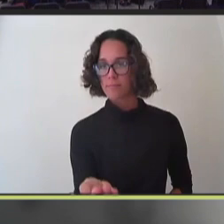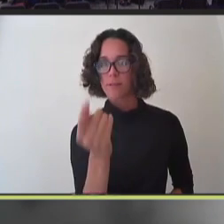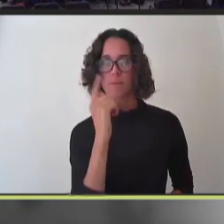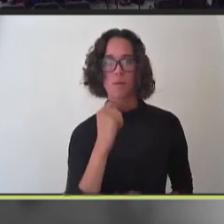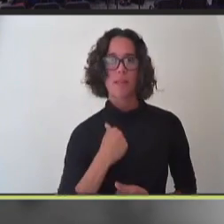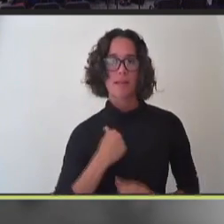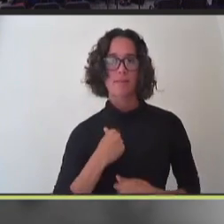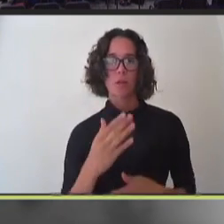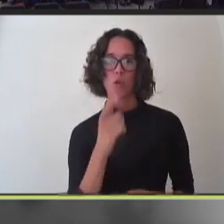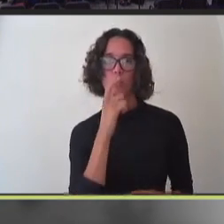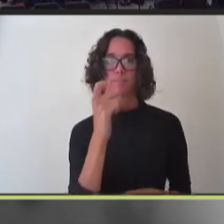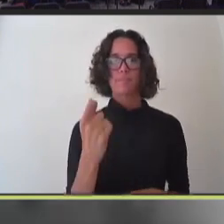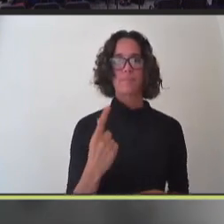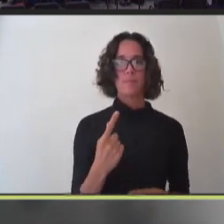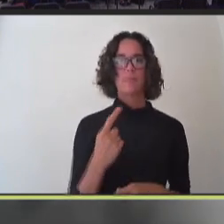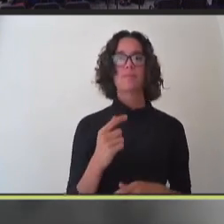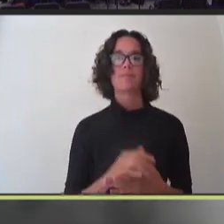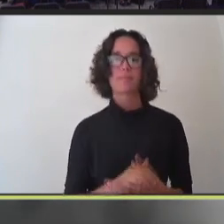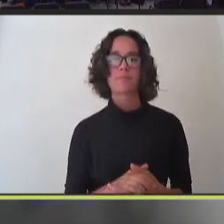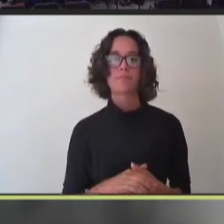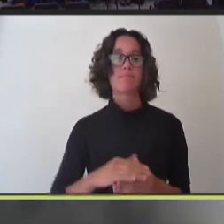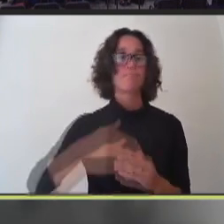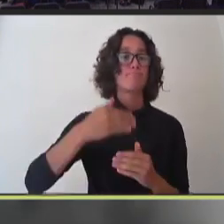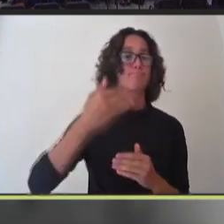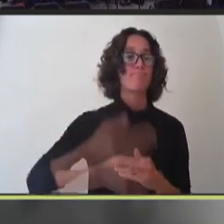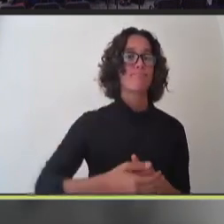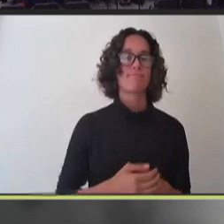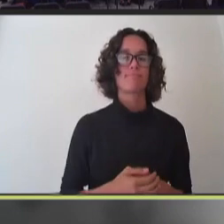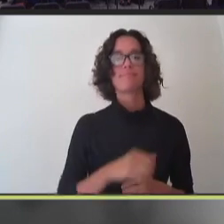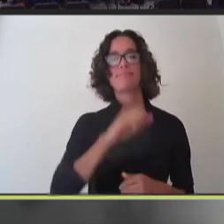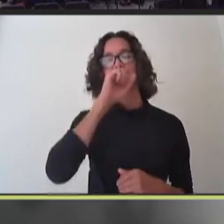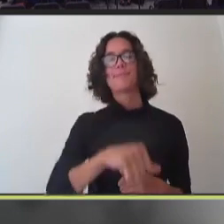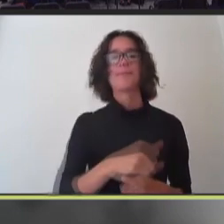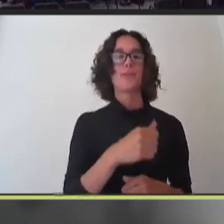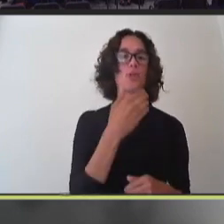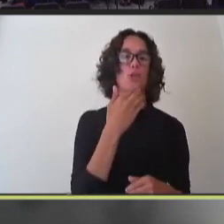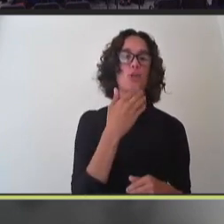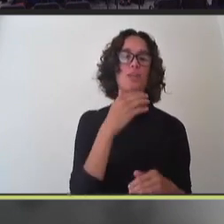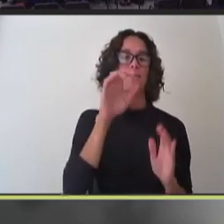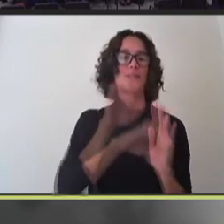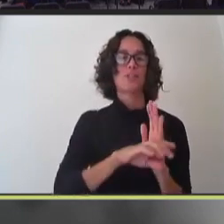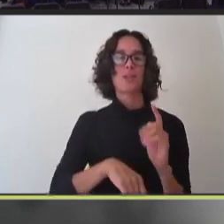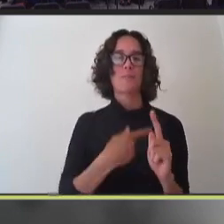So, I love, you know, a good before and after picture. I'm really proud of the work that we